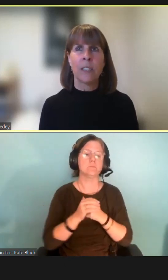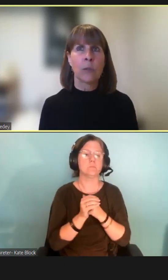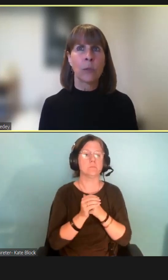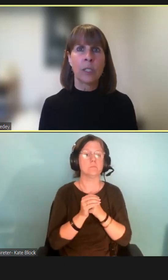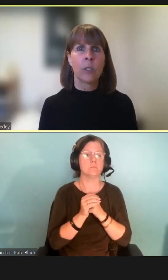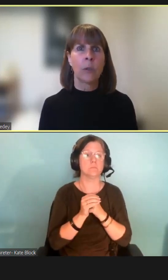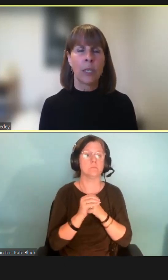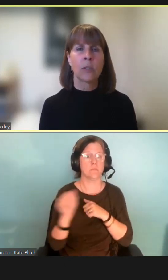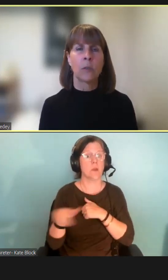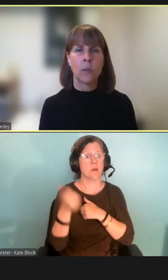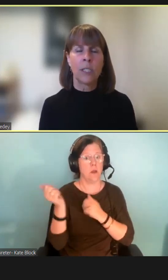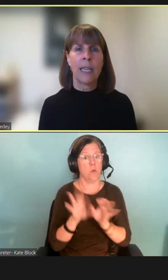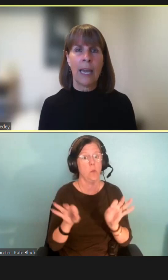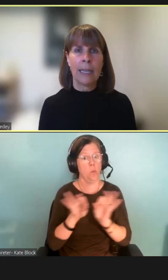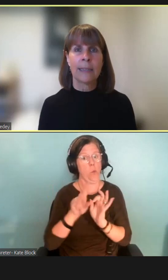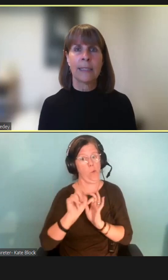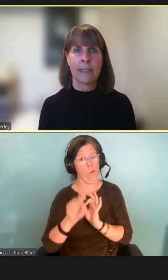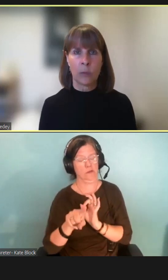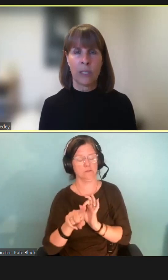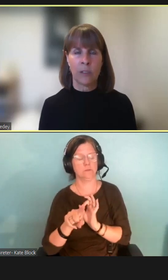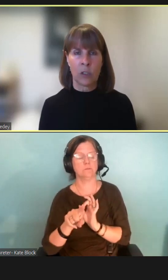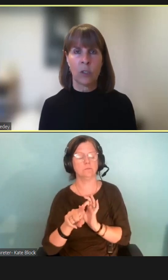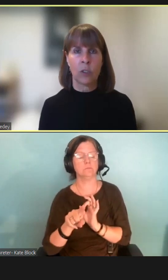really requires looking at the assessment instruments you're